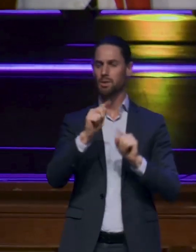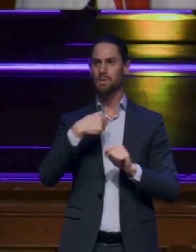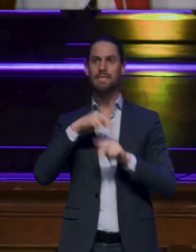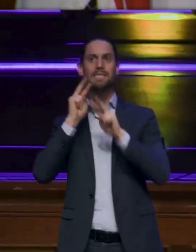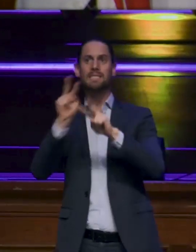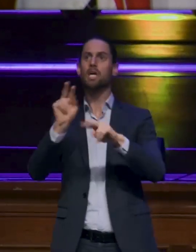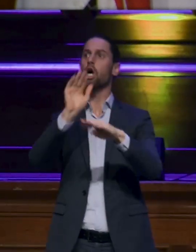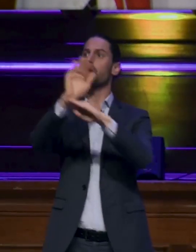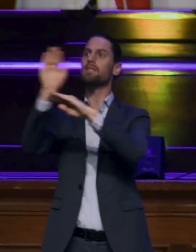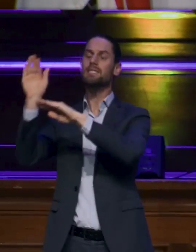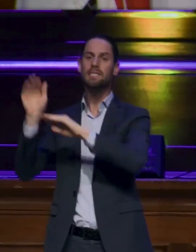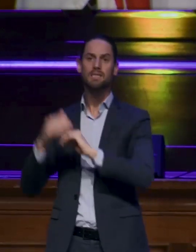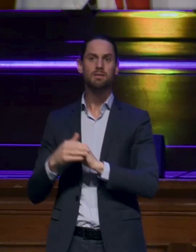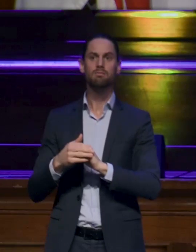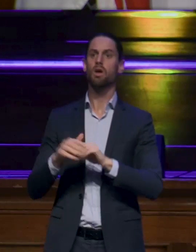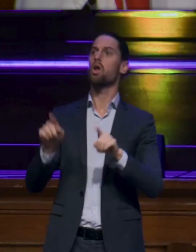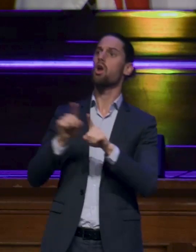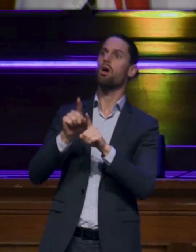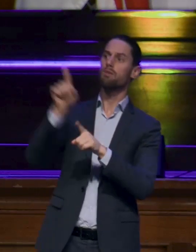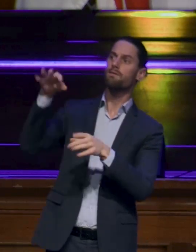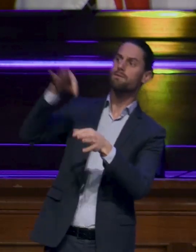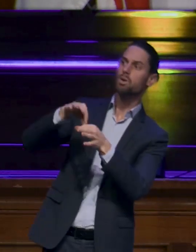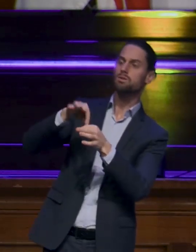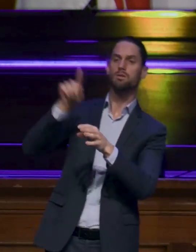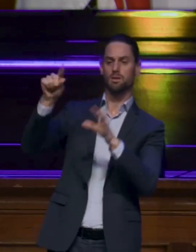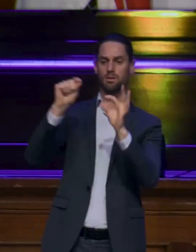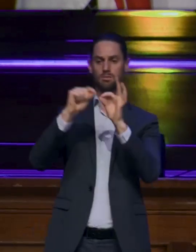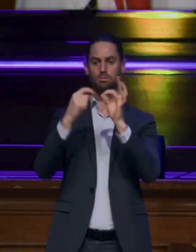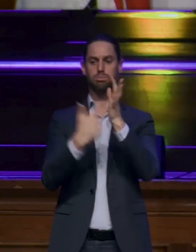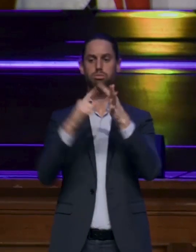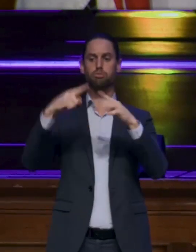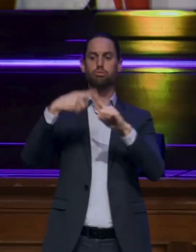votes like Brexit and conversations around migration and what